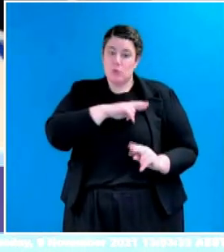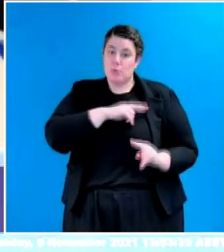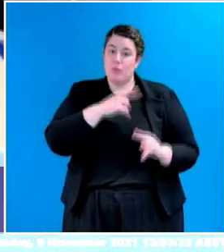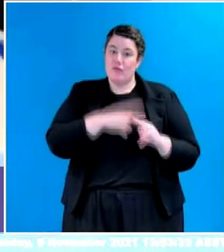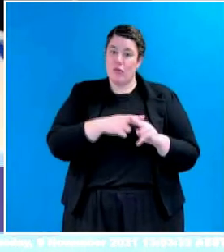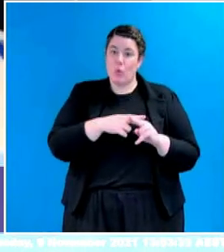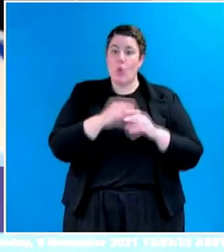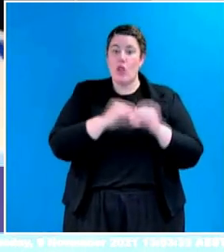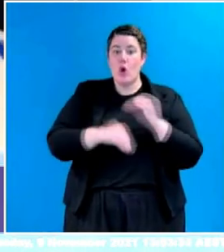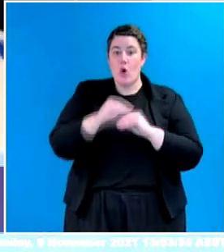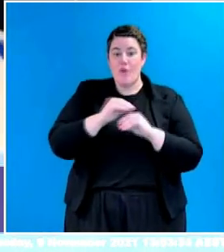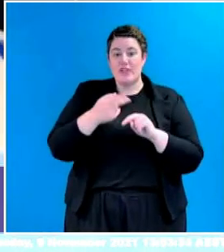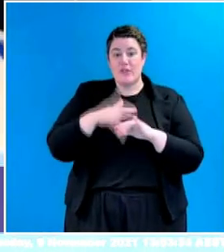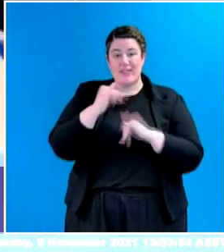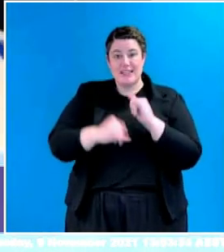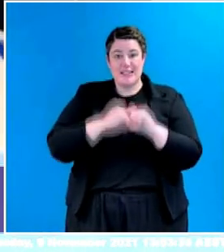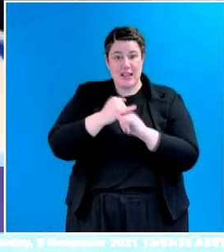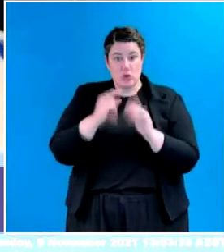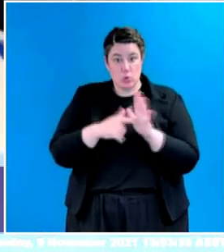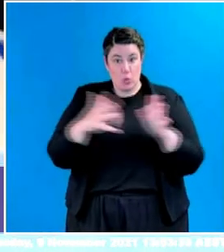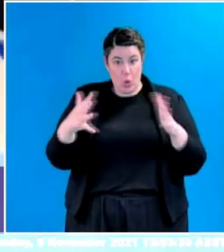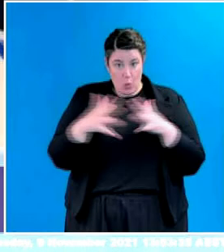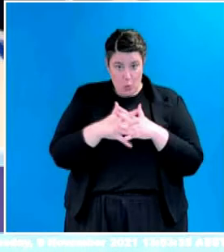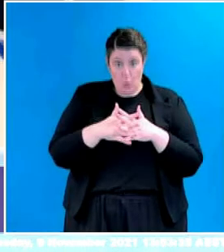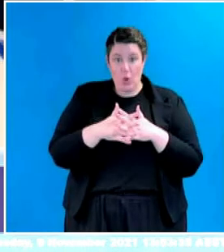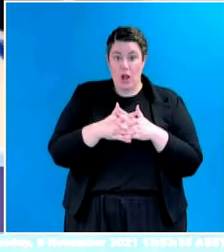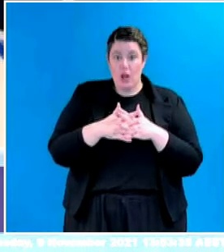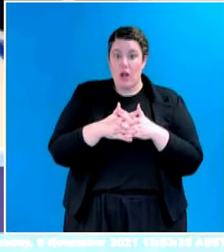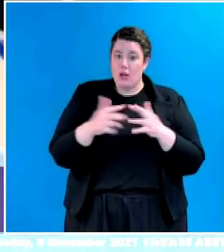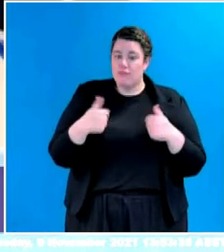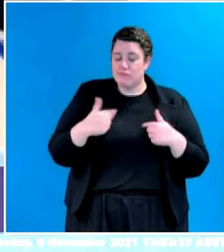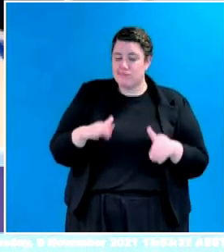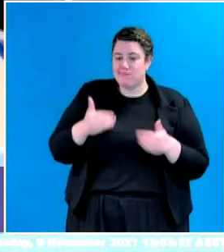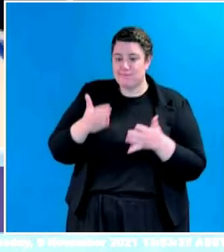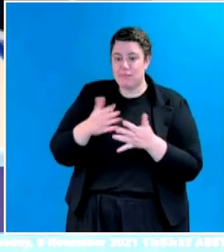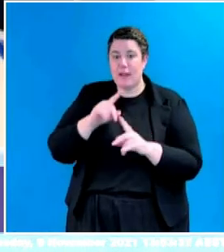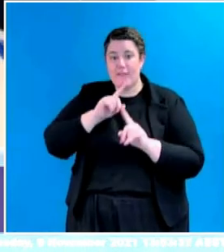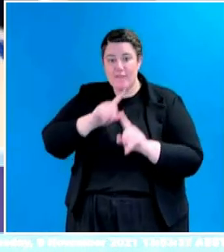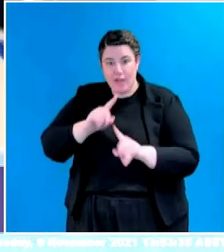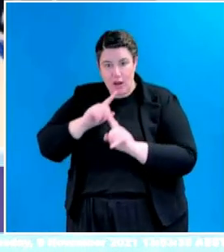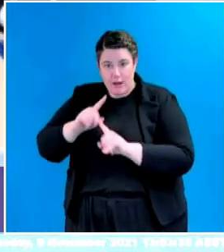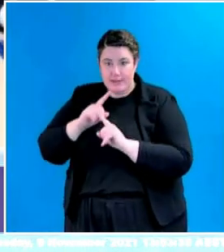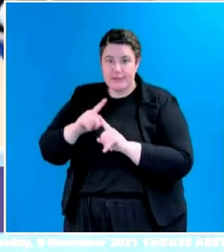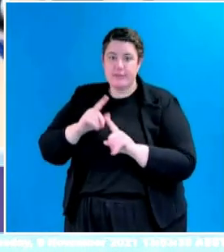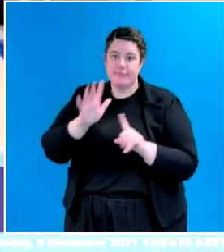International Law, which provides international law advice across the